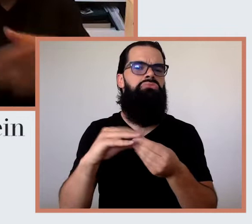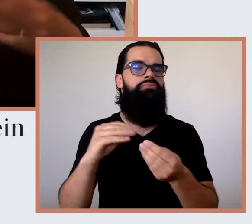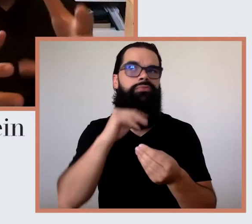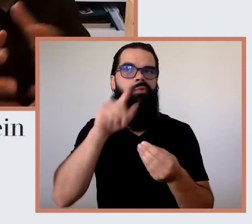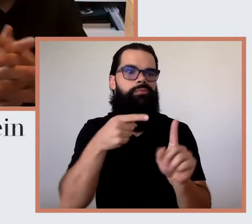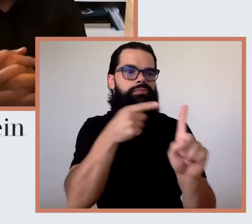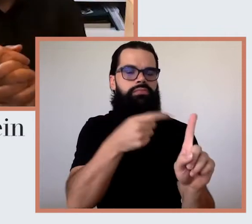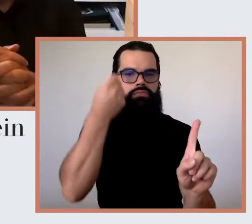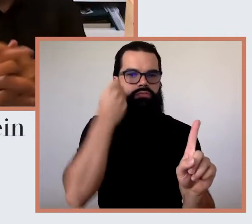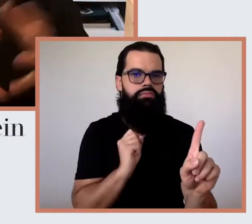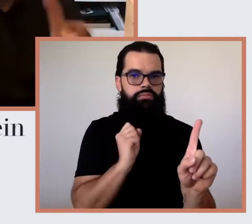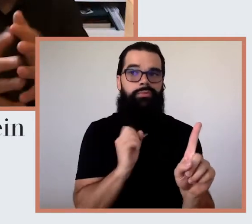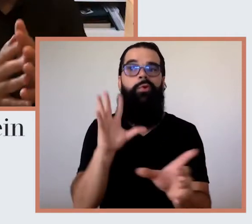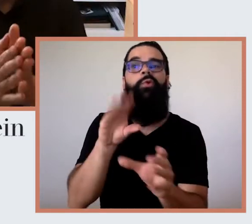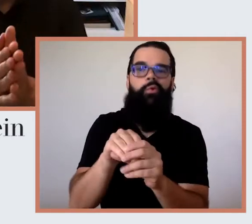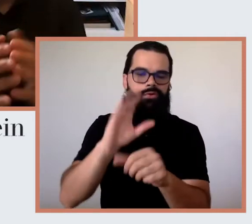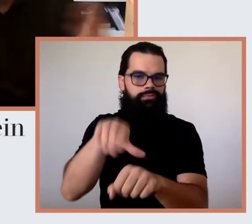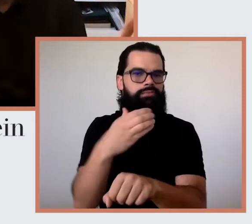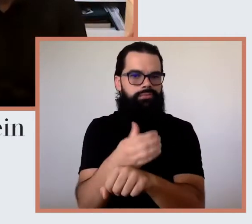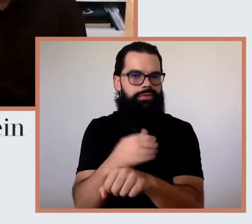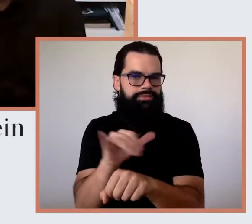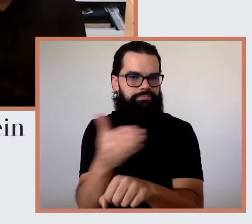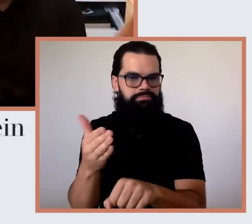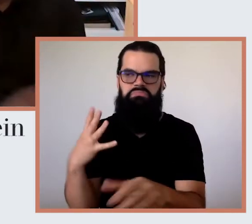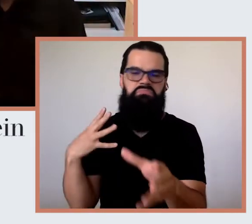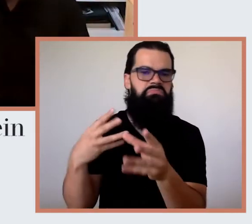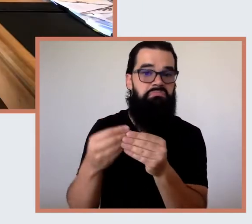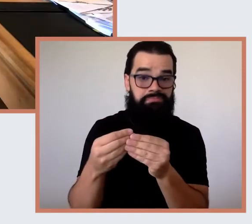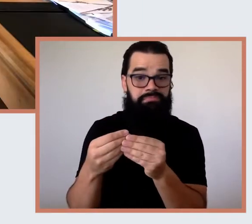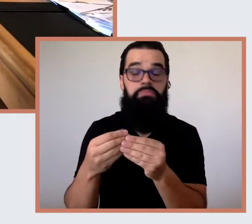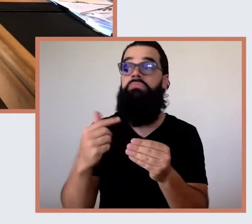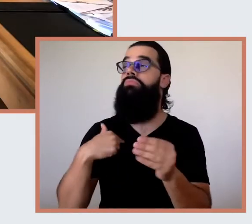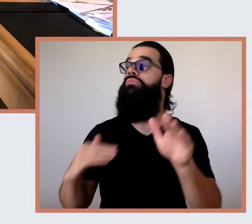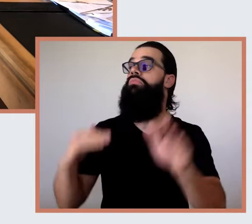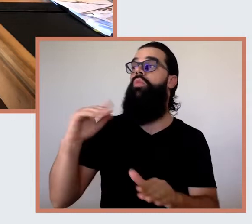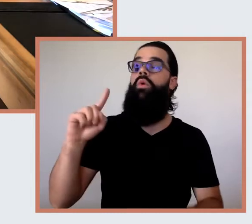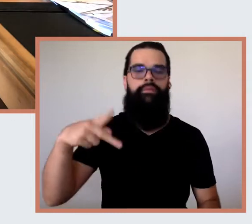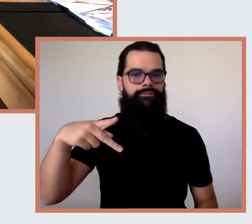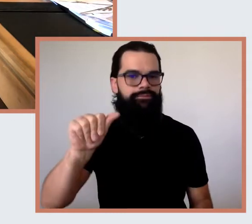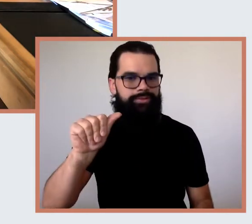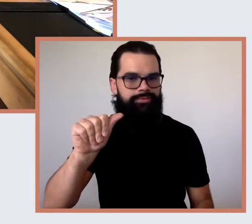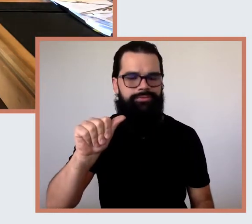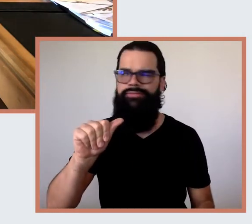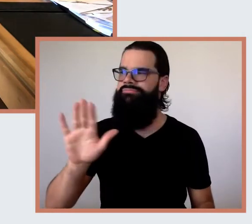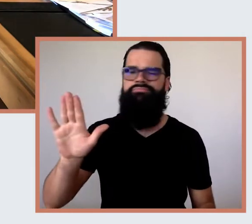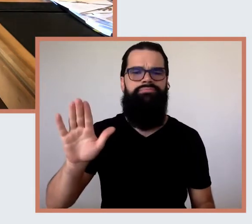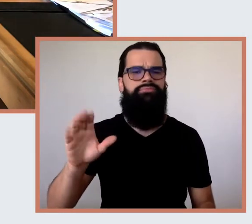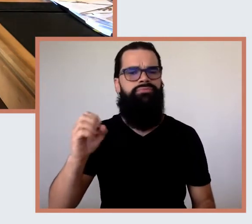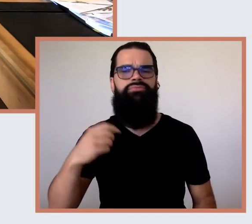not only history was Sarah, and now my history with Carly, but my history in this business. I came out here from Pennsylvania having absolutely no clue